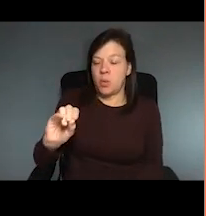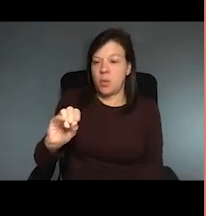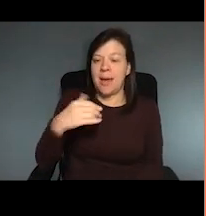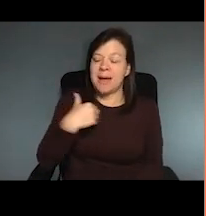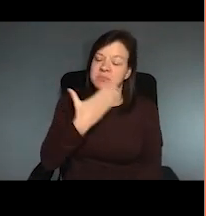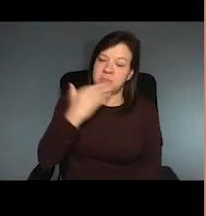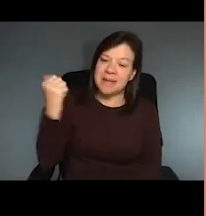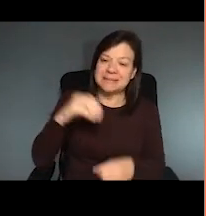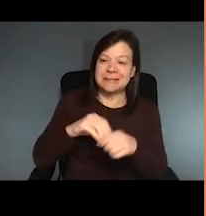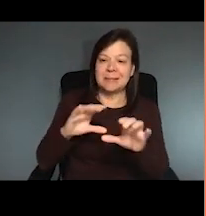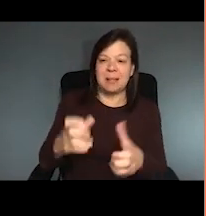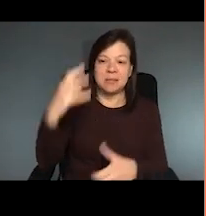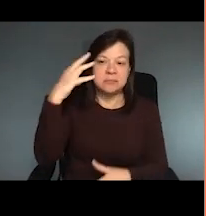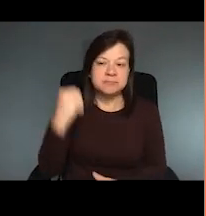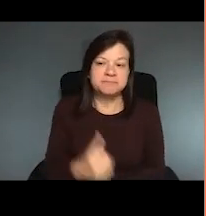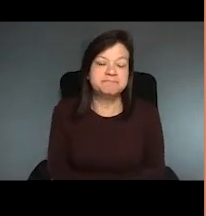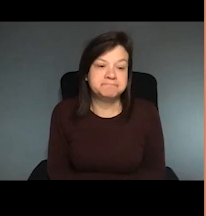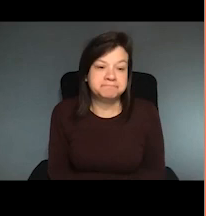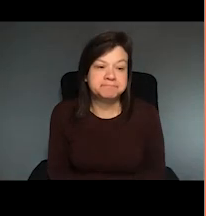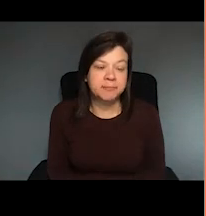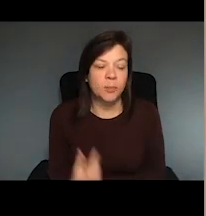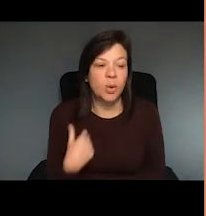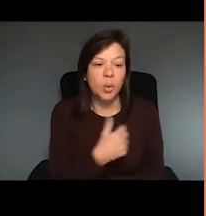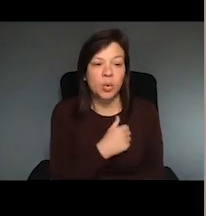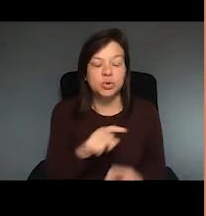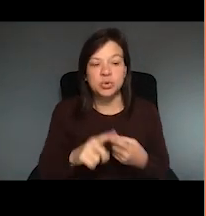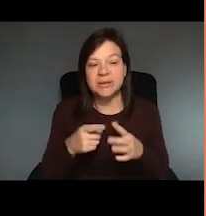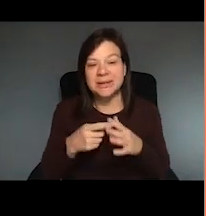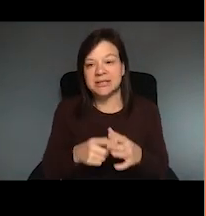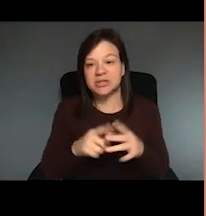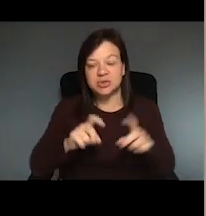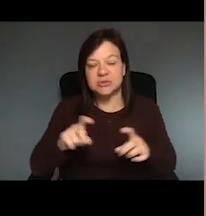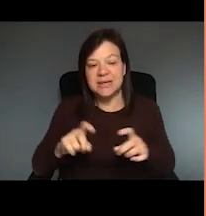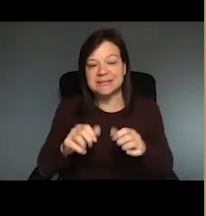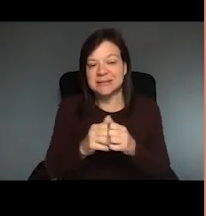DOMINO IS CREATING A BEST IN CLASS EXPERIENCE.